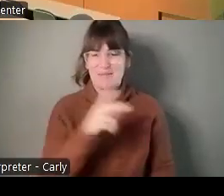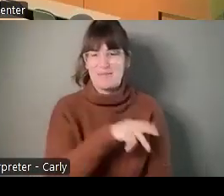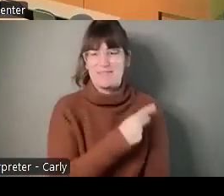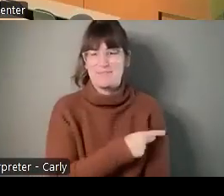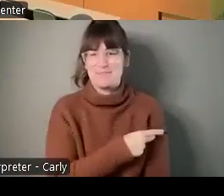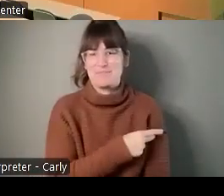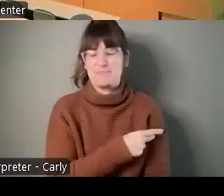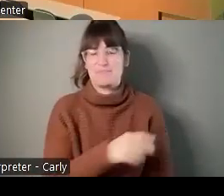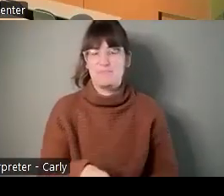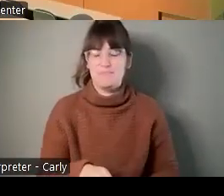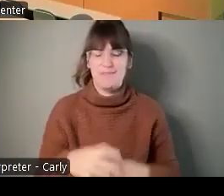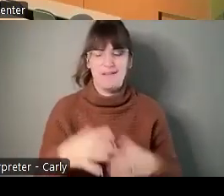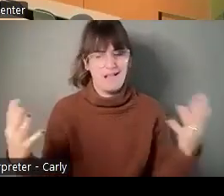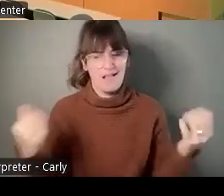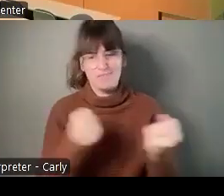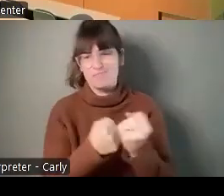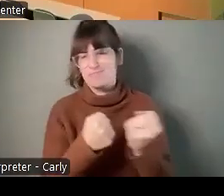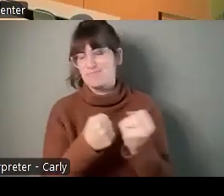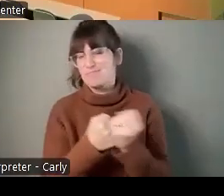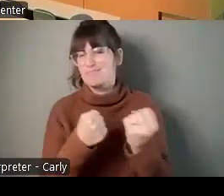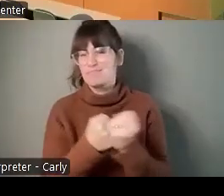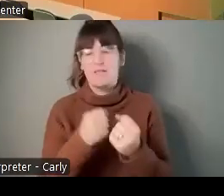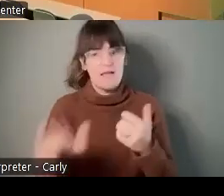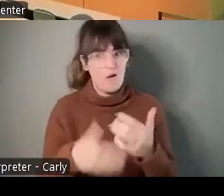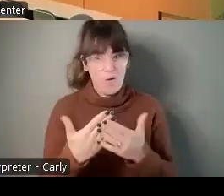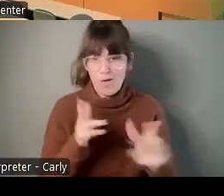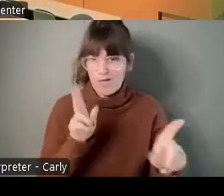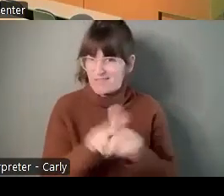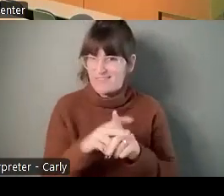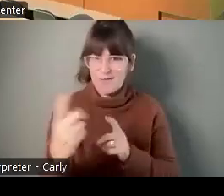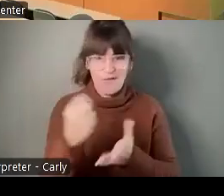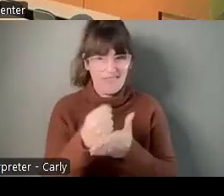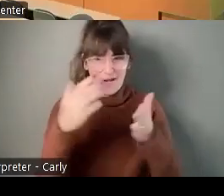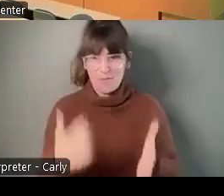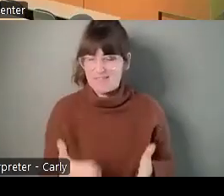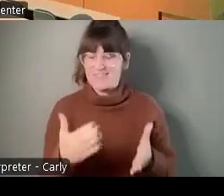lot of support. all our patients are assigned a therapist. um even the patients that are in the